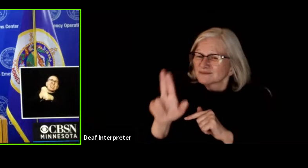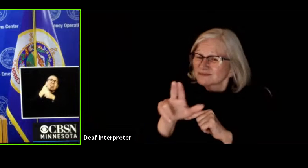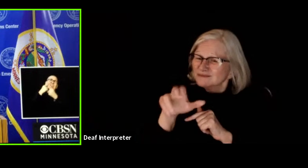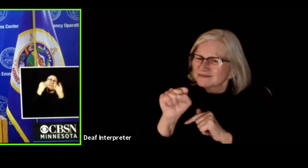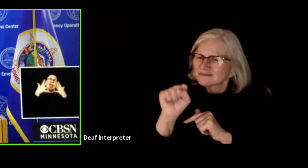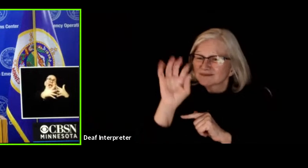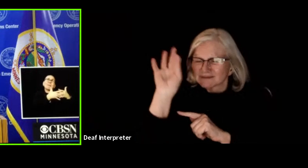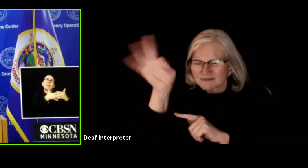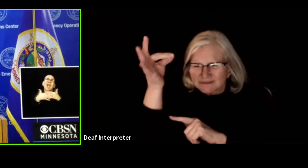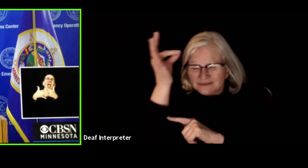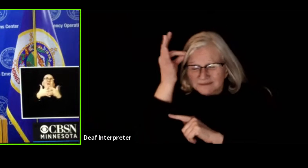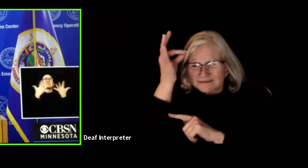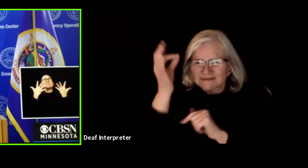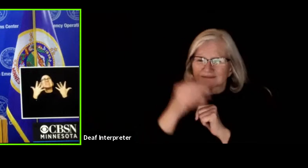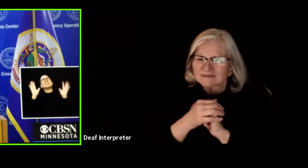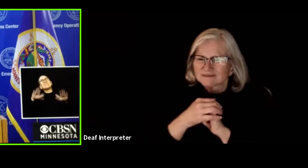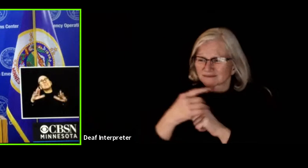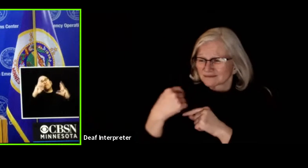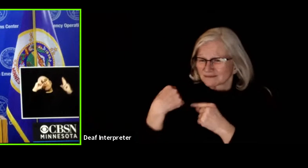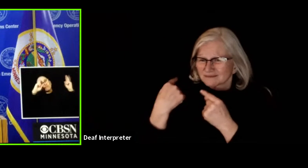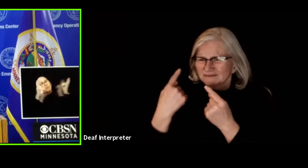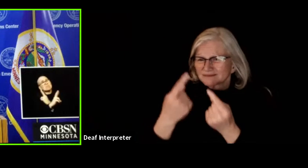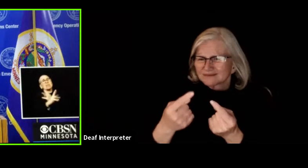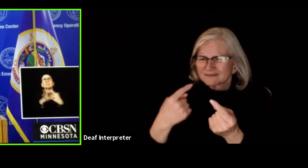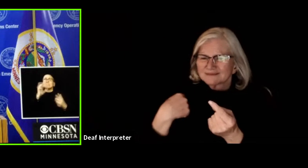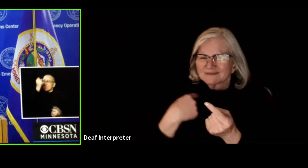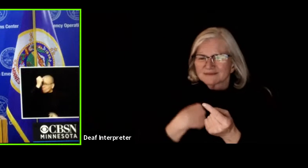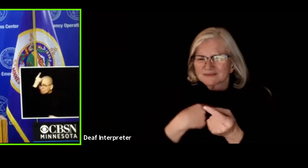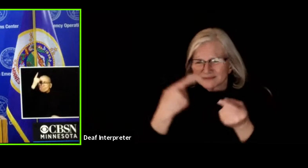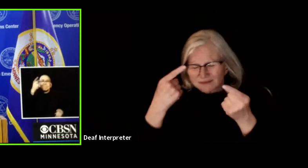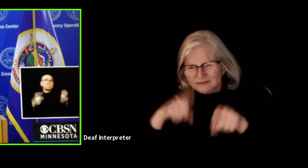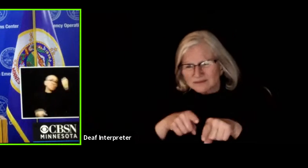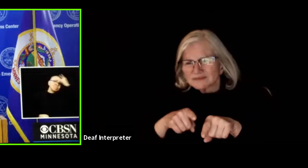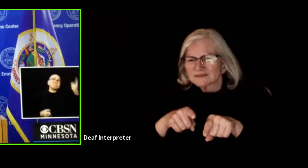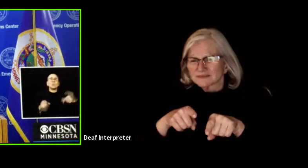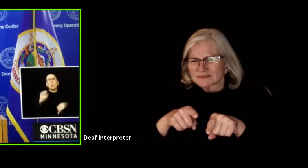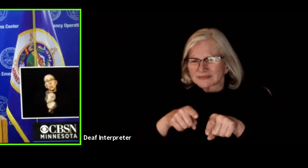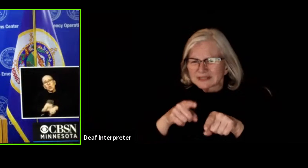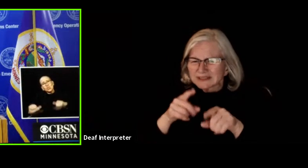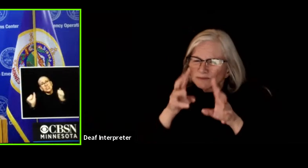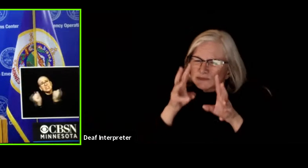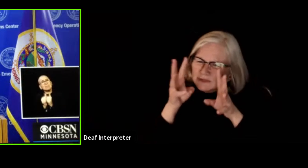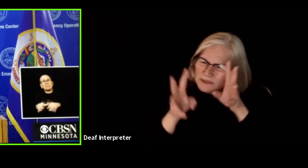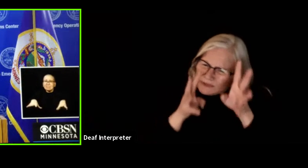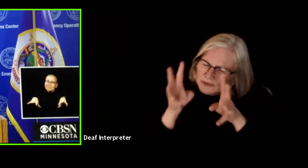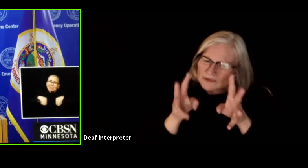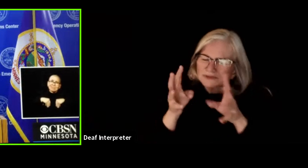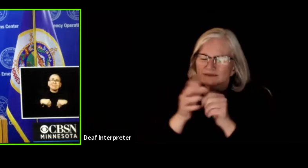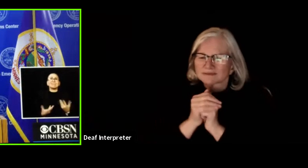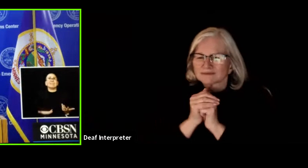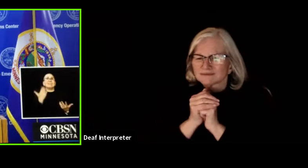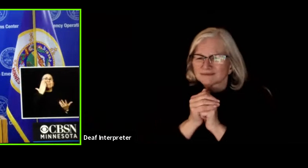BY WORKING TOGETHER, BY USING SCIENCE AND INNOVATION AND COMPASSION TO COME UP WITH GOOD SOLUTIONS FOR ONE ANOTHER.